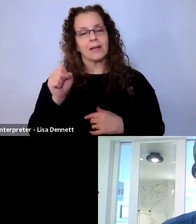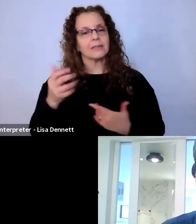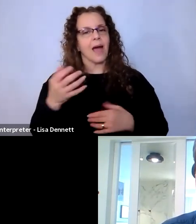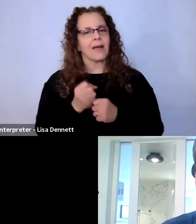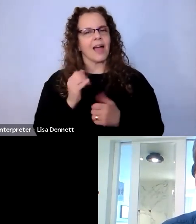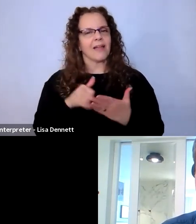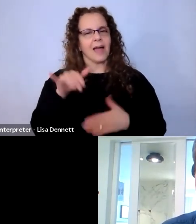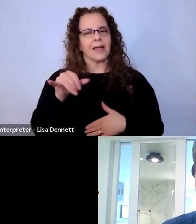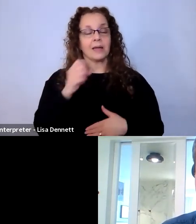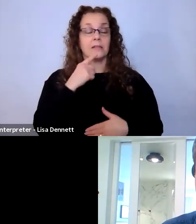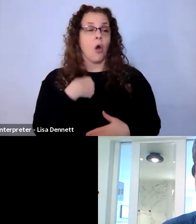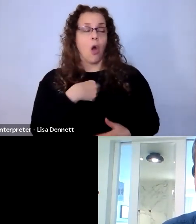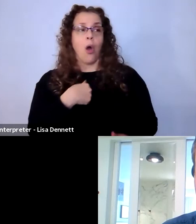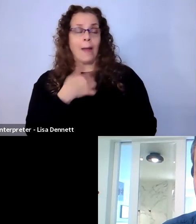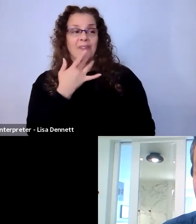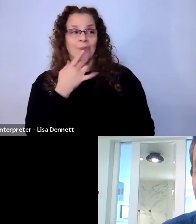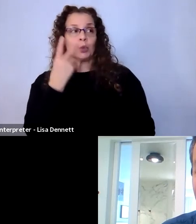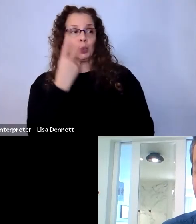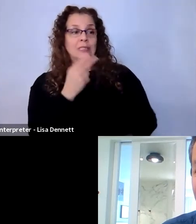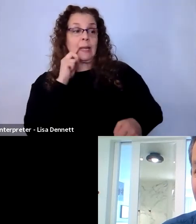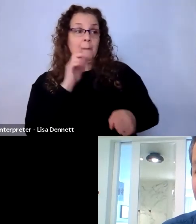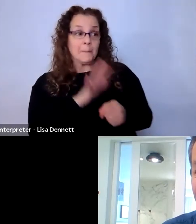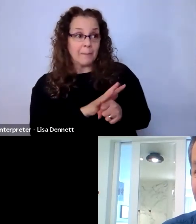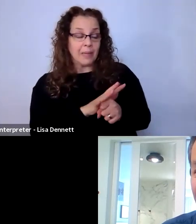Joe Devon: yeah I rather see a commitment to to accessibility as a